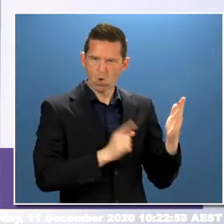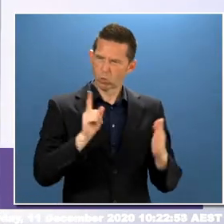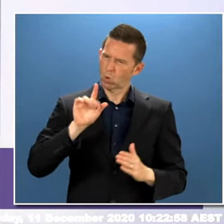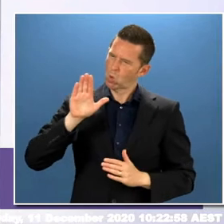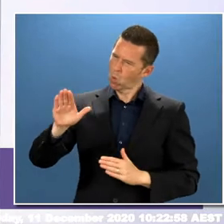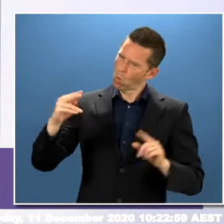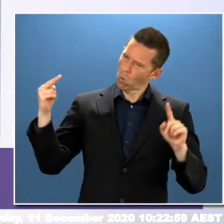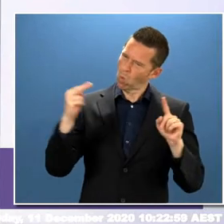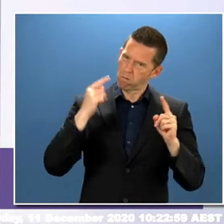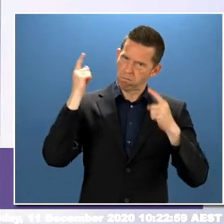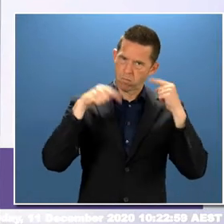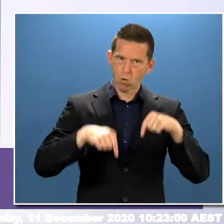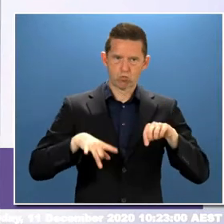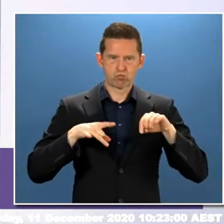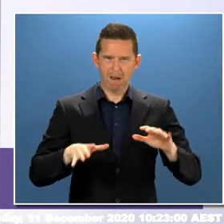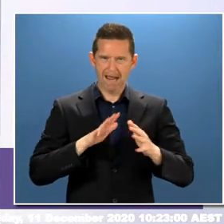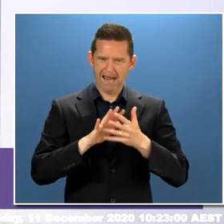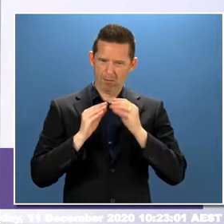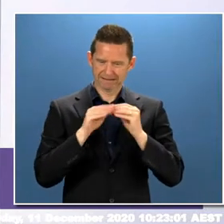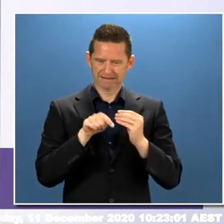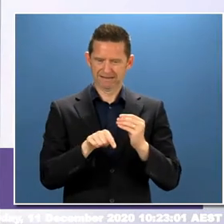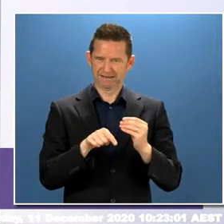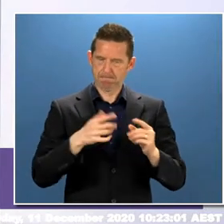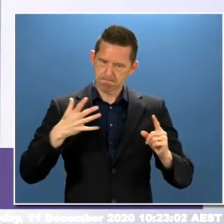with inherent requirements in the job?